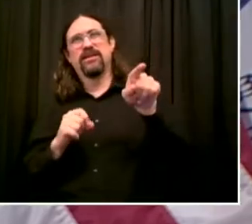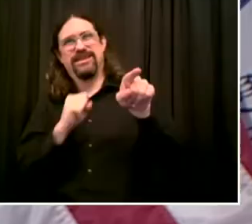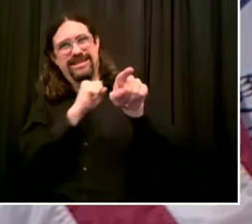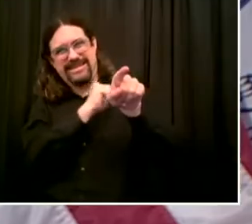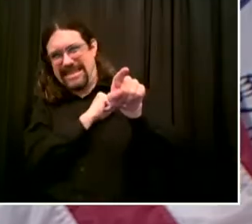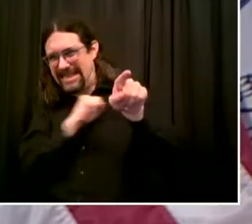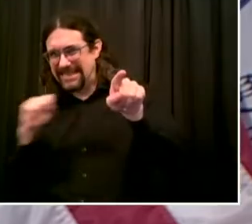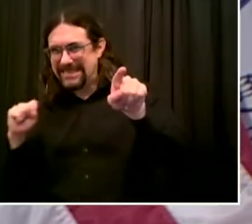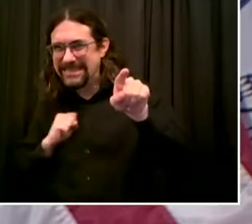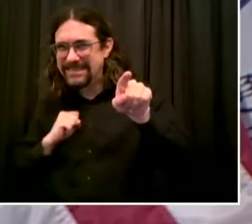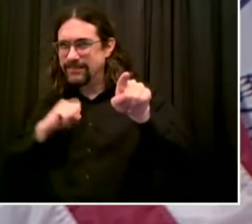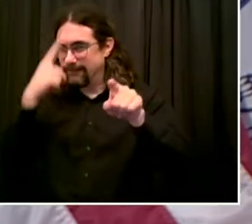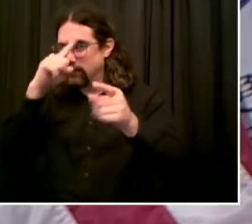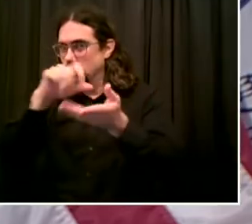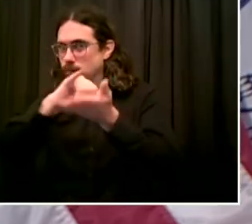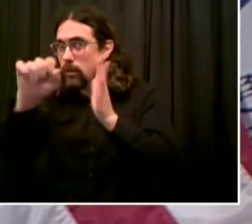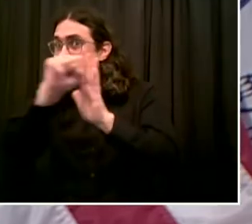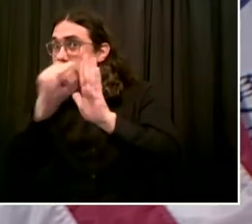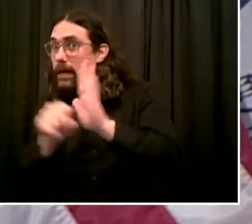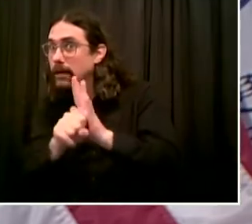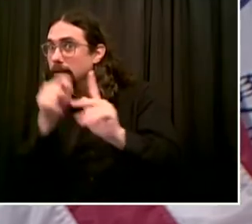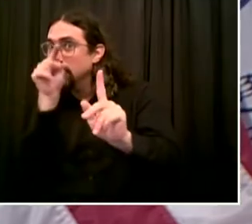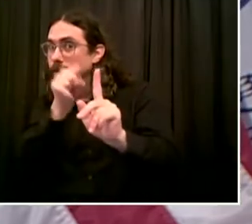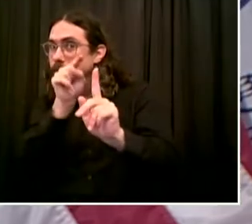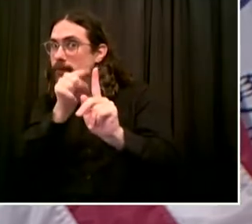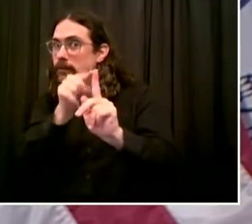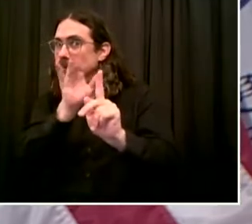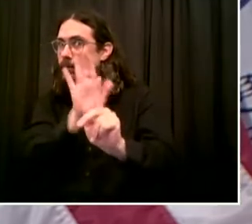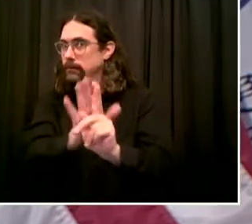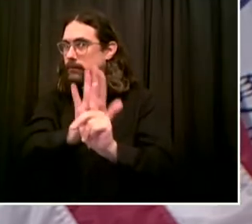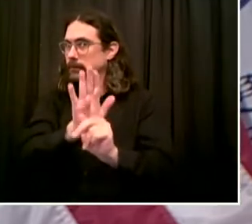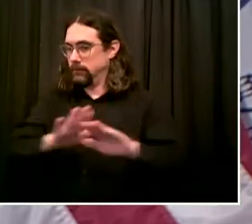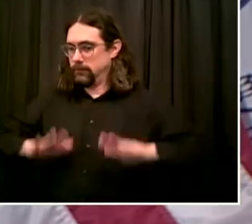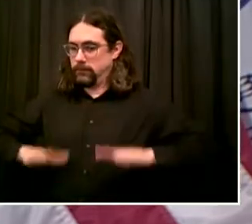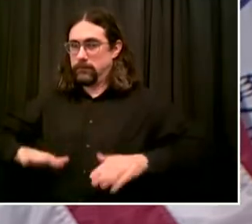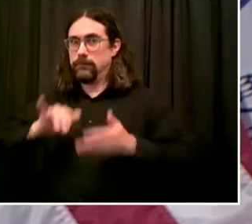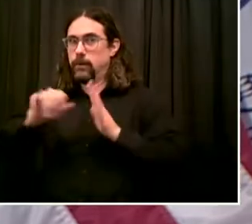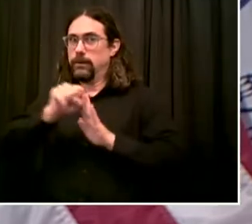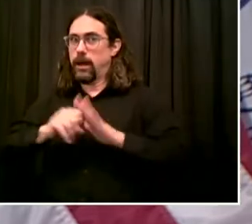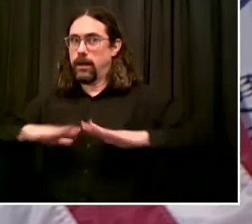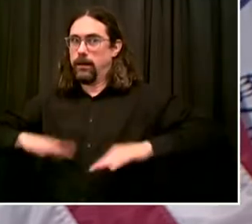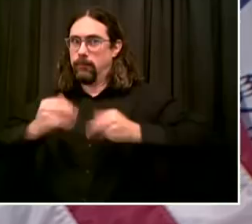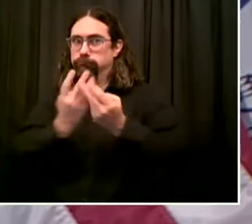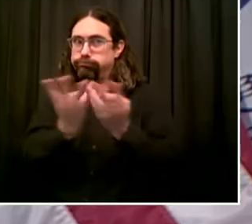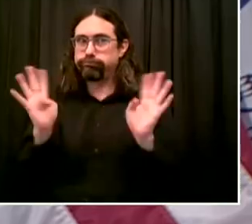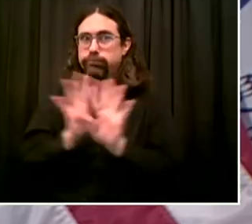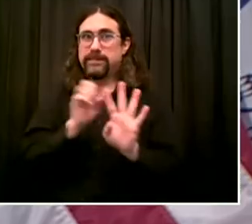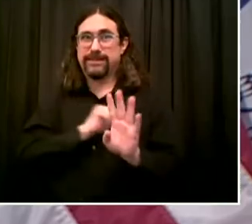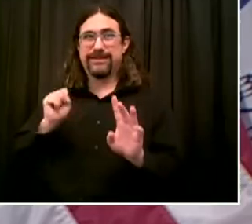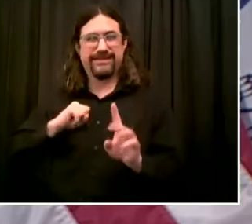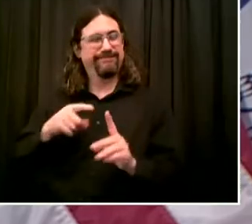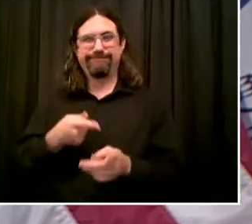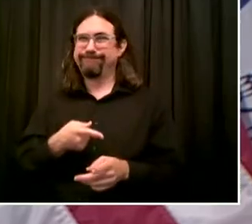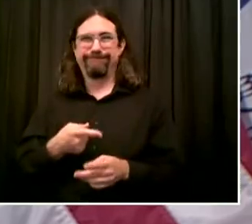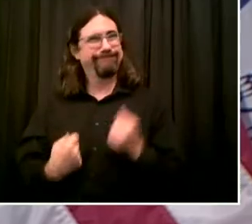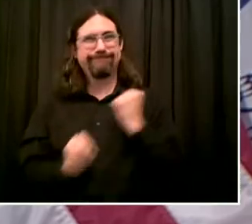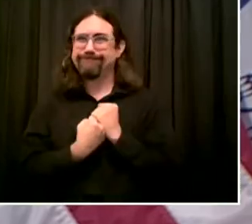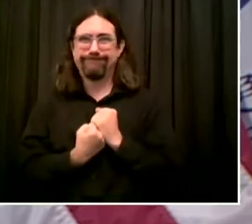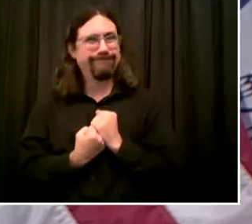SENATORS AND THEY SAID IN FACT THYE AE RCCONEERND AND I SAID I